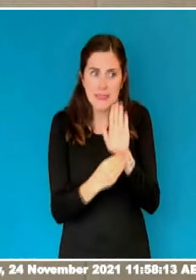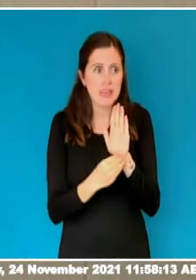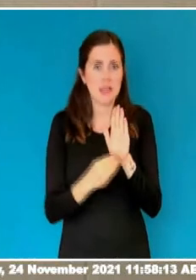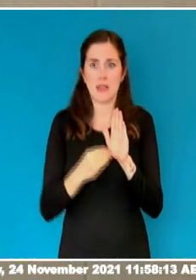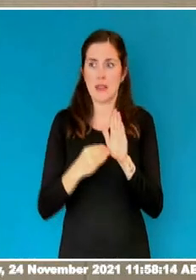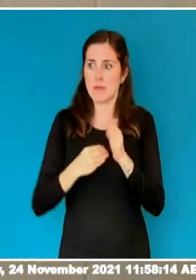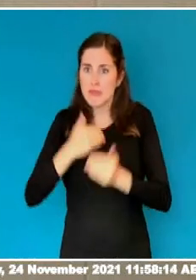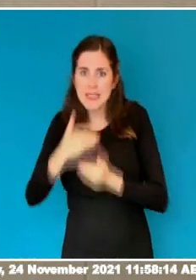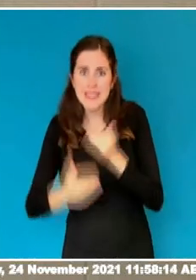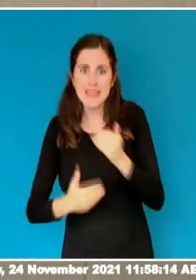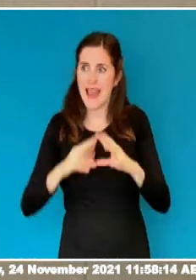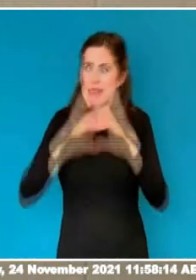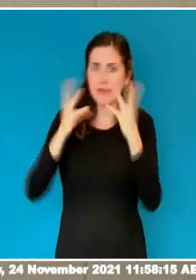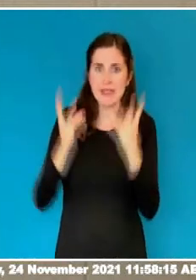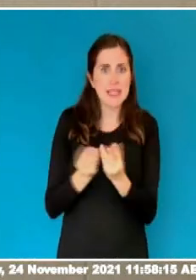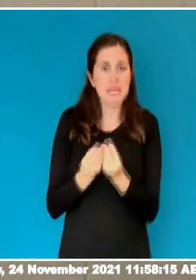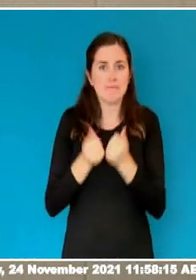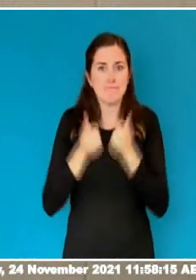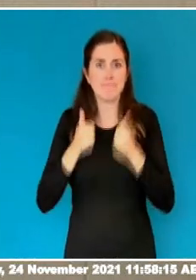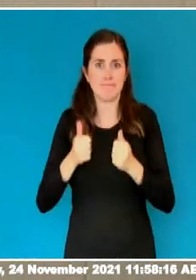enables us to be accessible to people with disability.